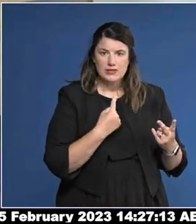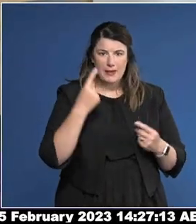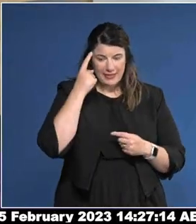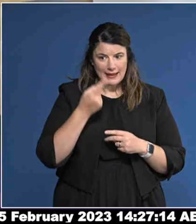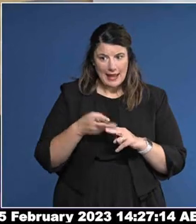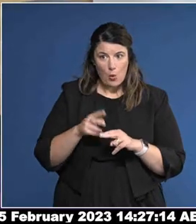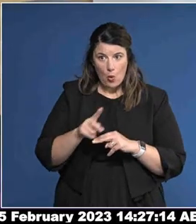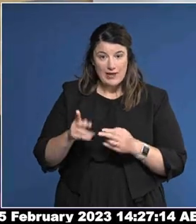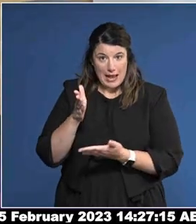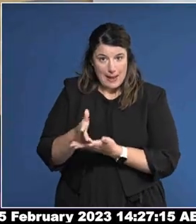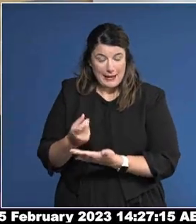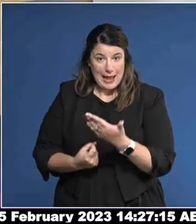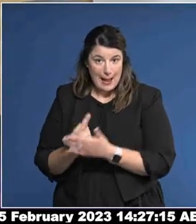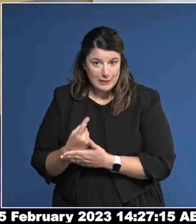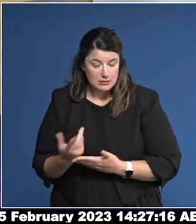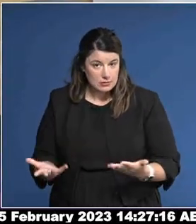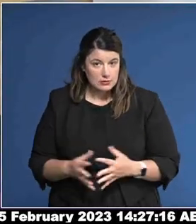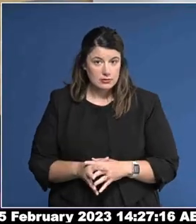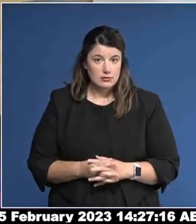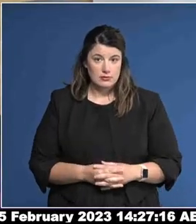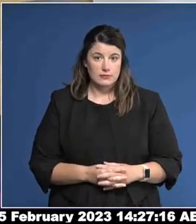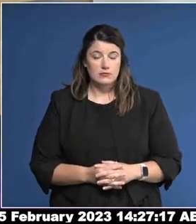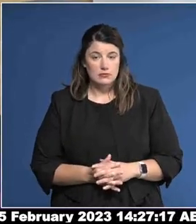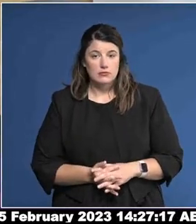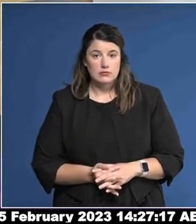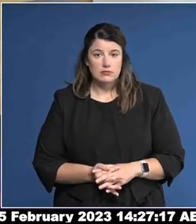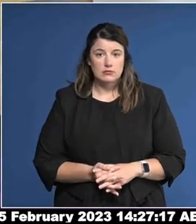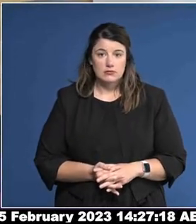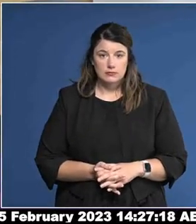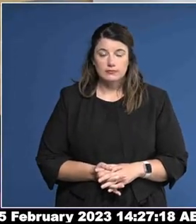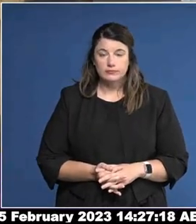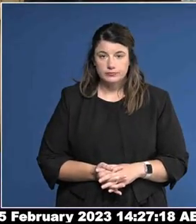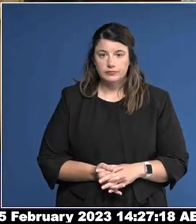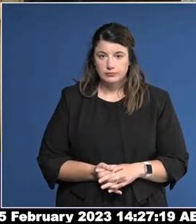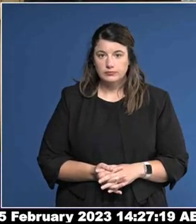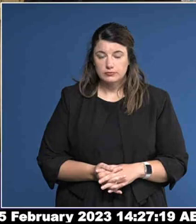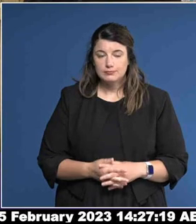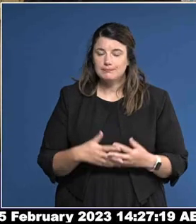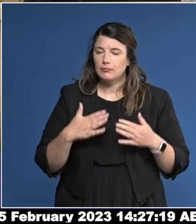So, yes, we are - first of all, we have an approach whereby we do have high